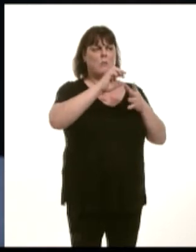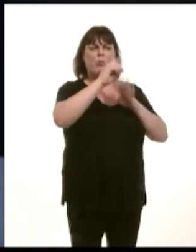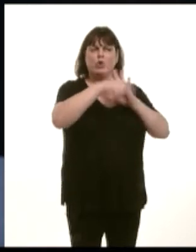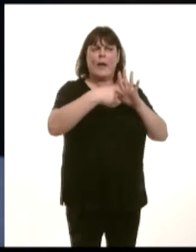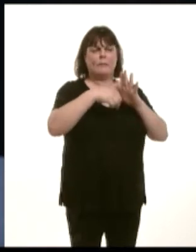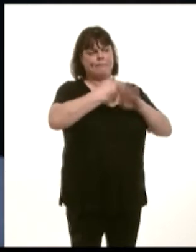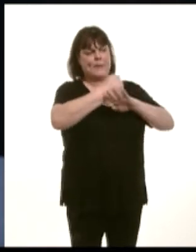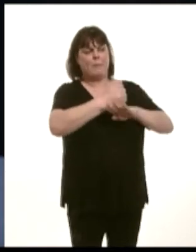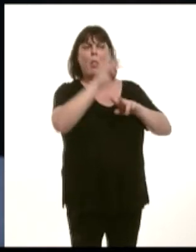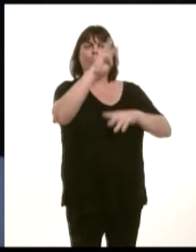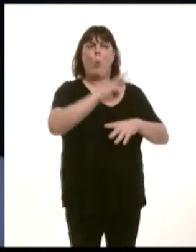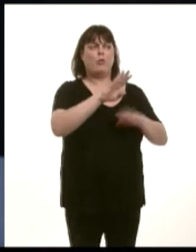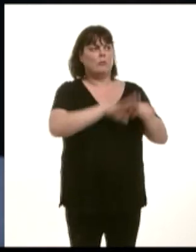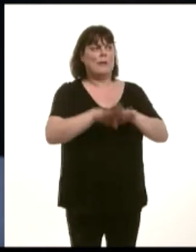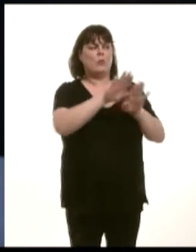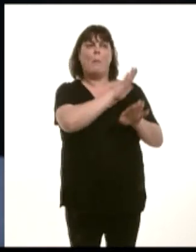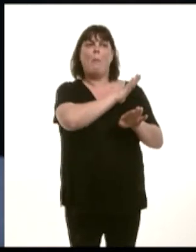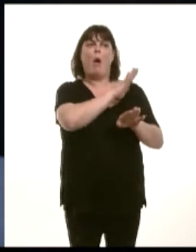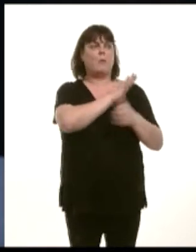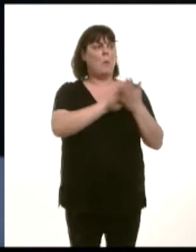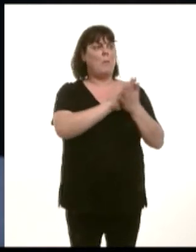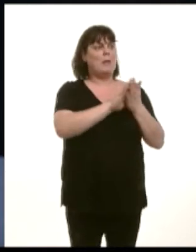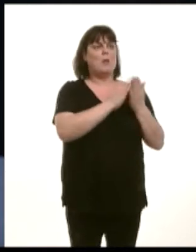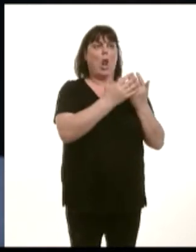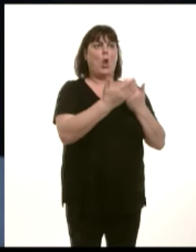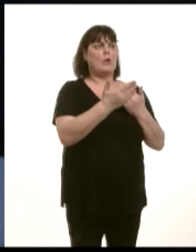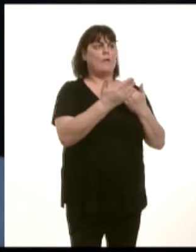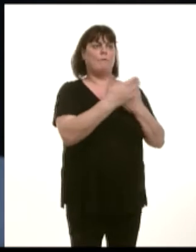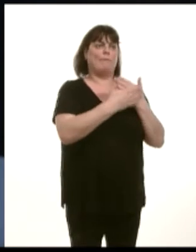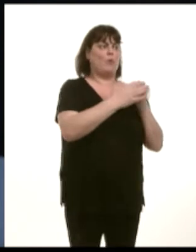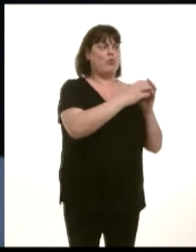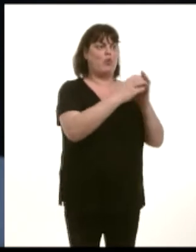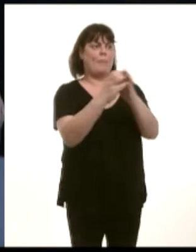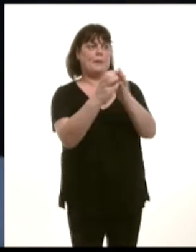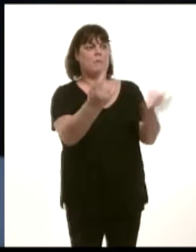to members of the ethnic minority communities from the great cities of Wales, enjoying and